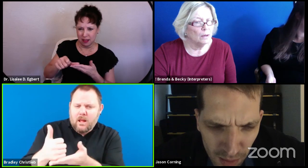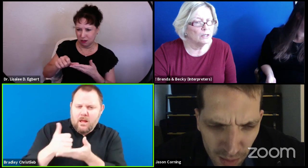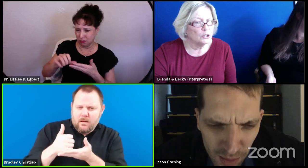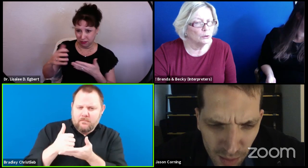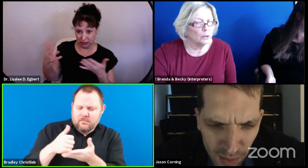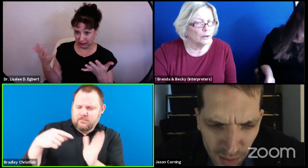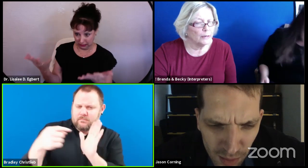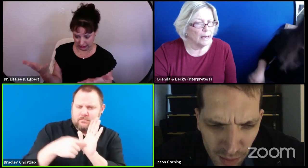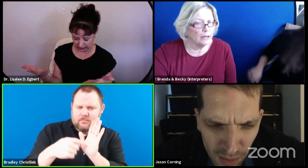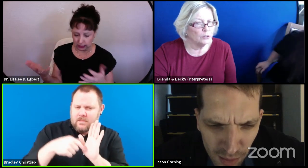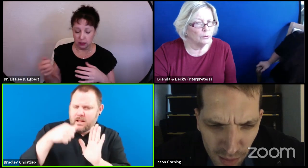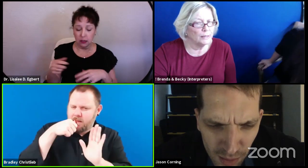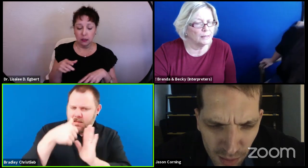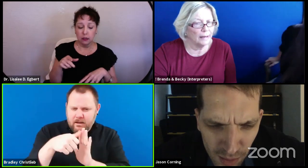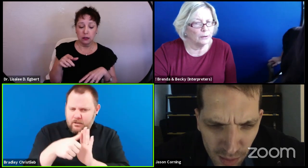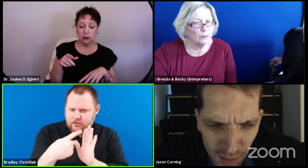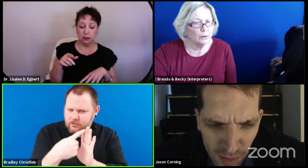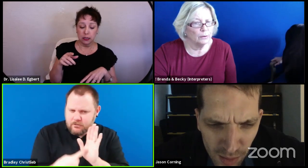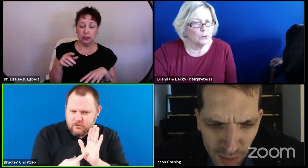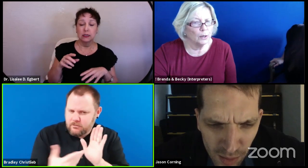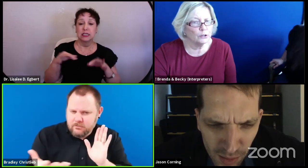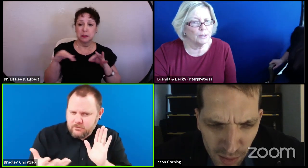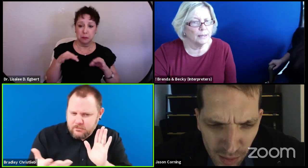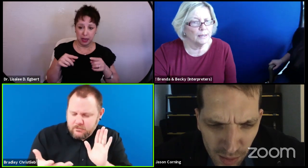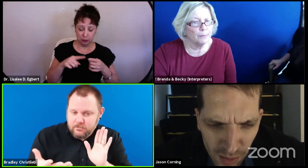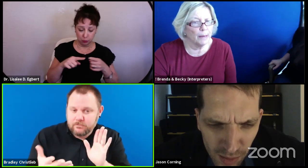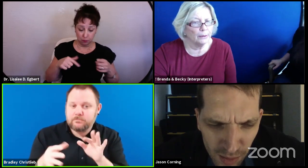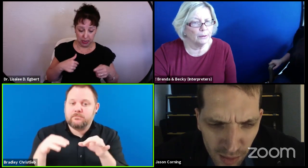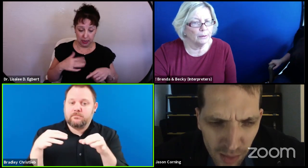additional clarification on this letter to understand it better.